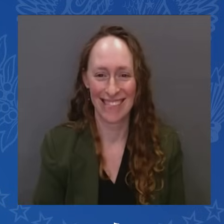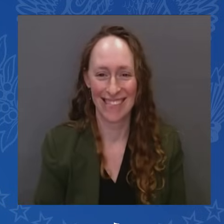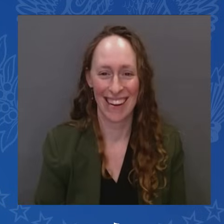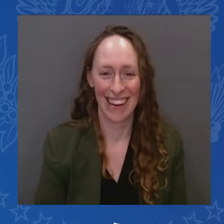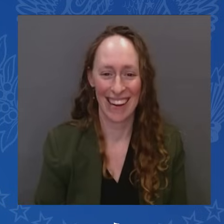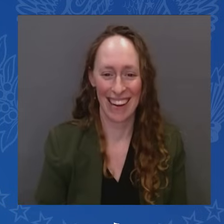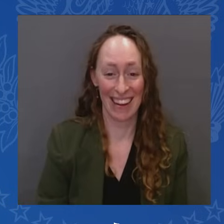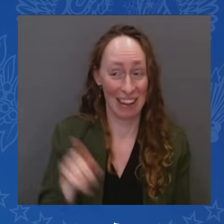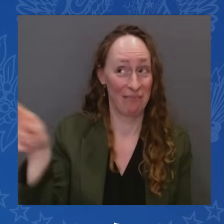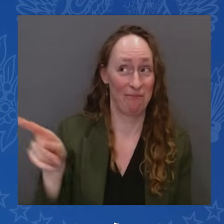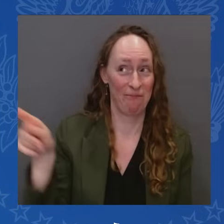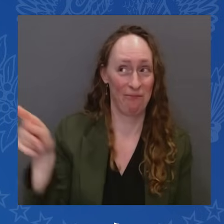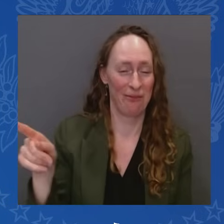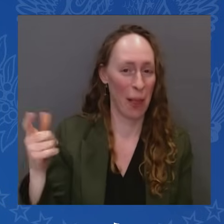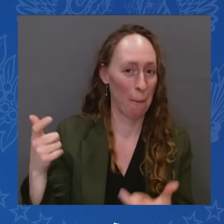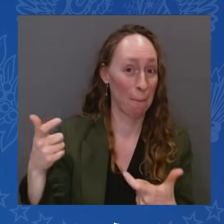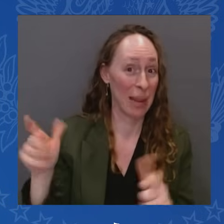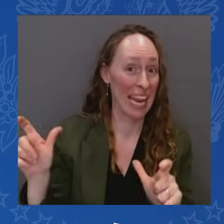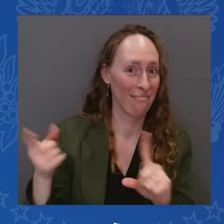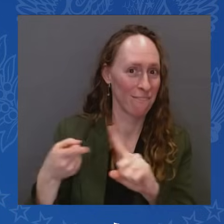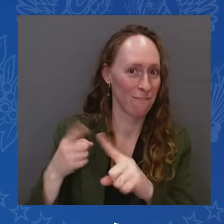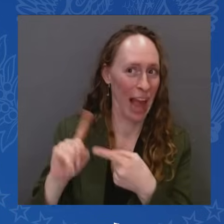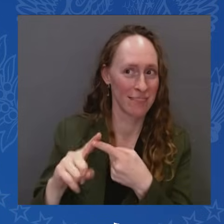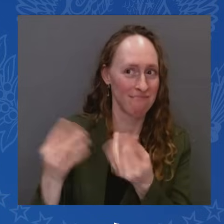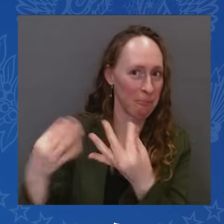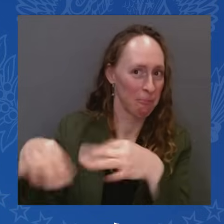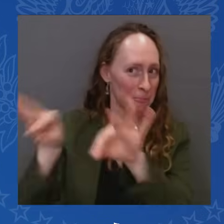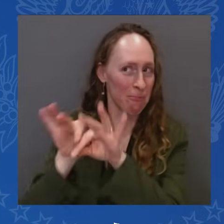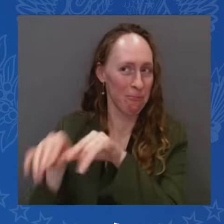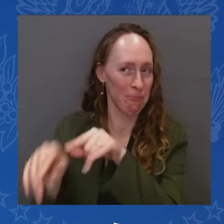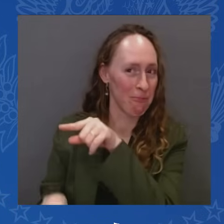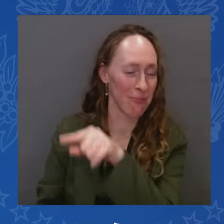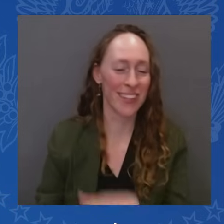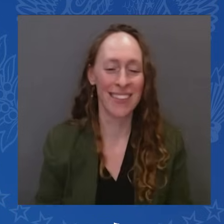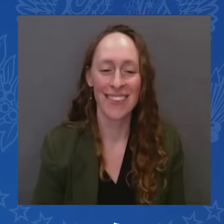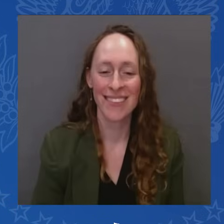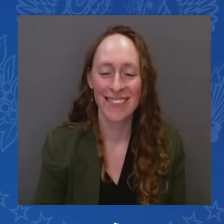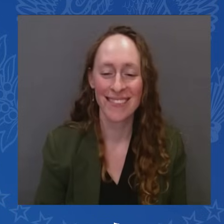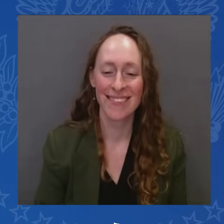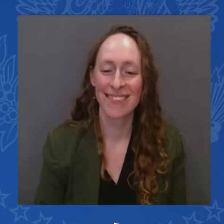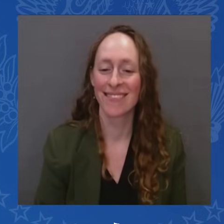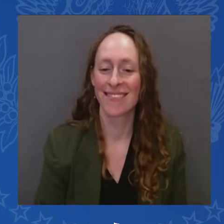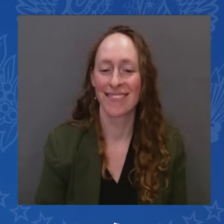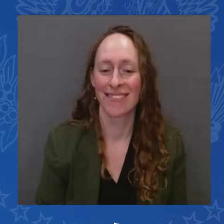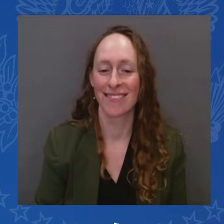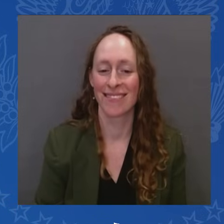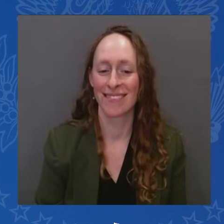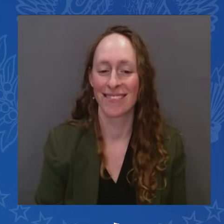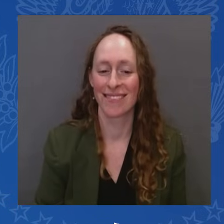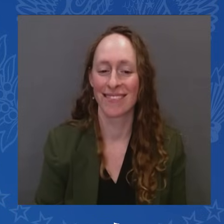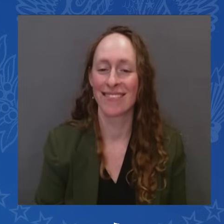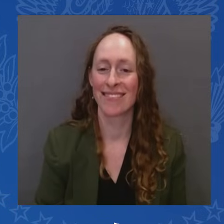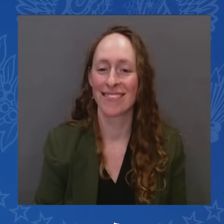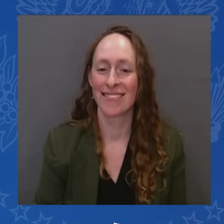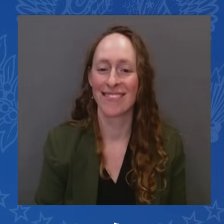President Biden: Well, look, I'm very proud of how strong and unified NATO has become.